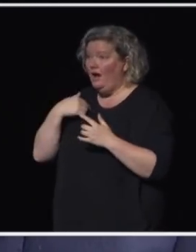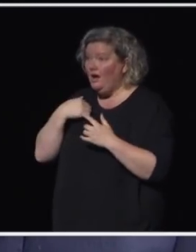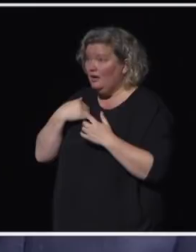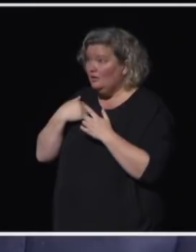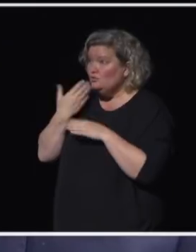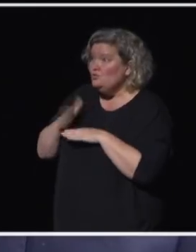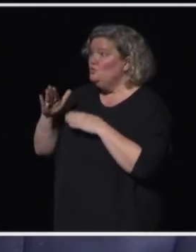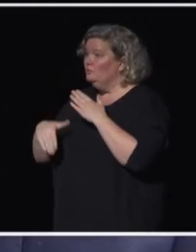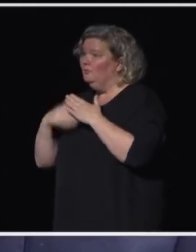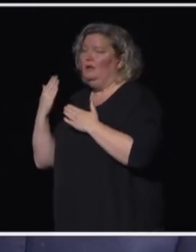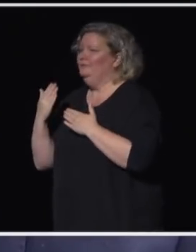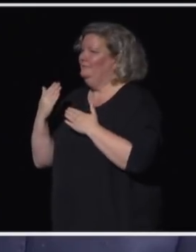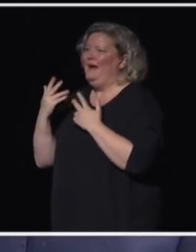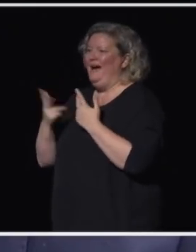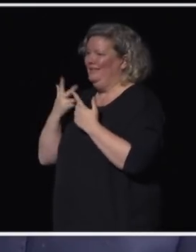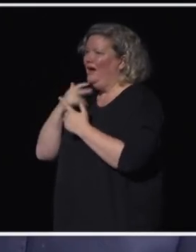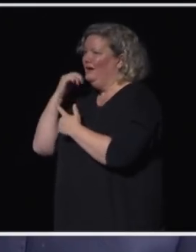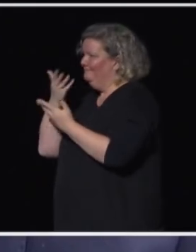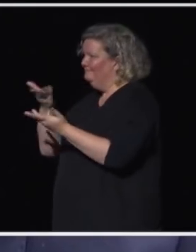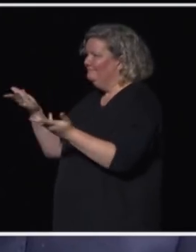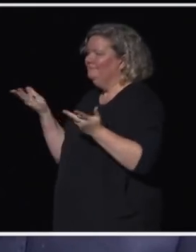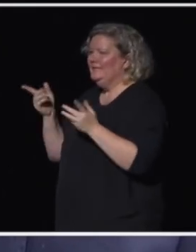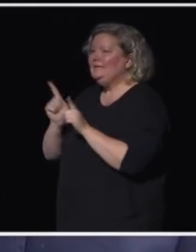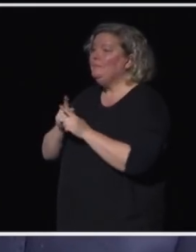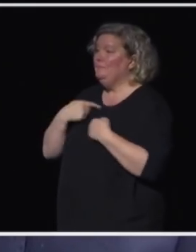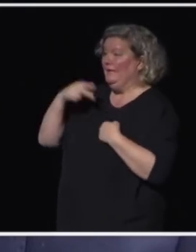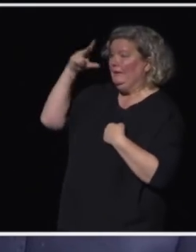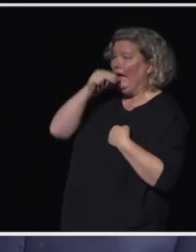When I was your age the only people I knew were black and all